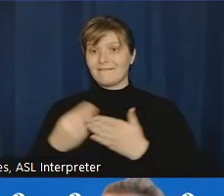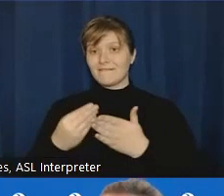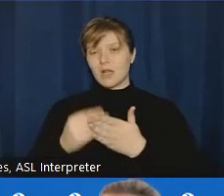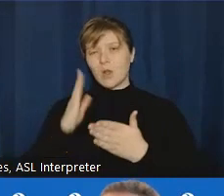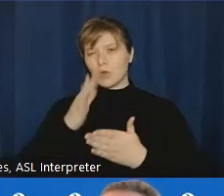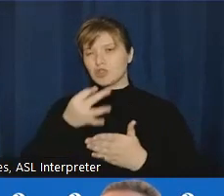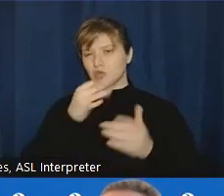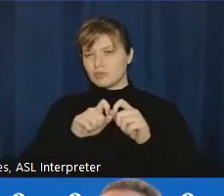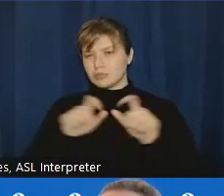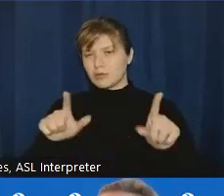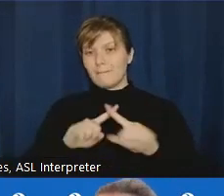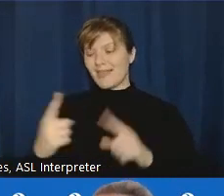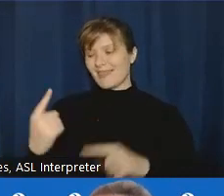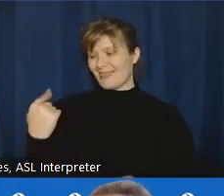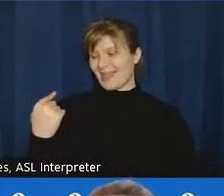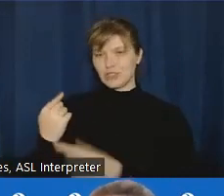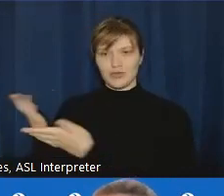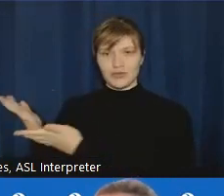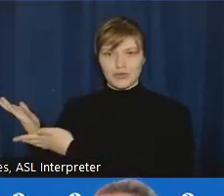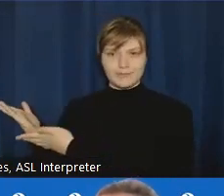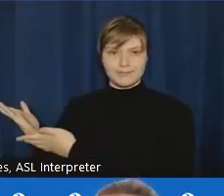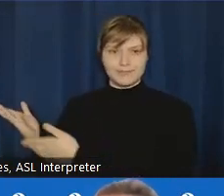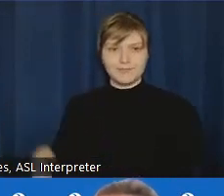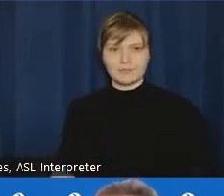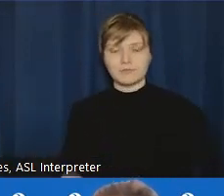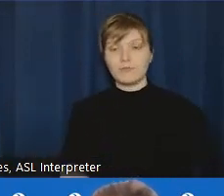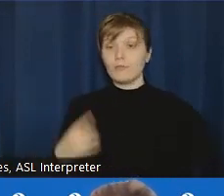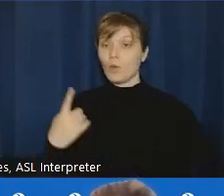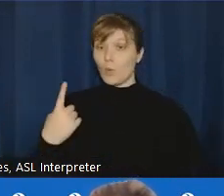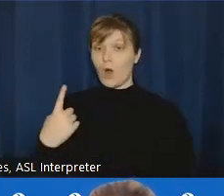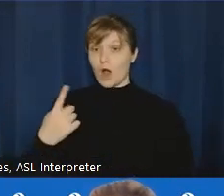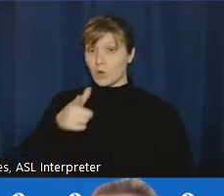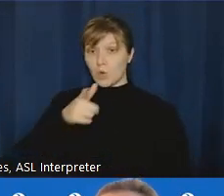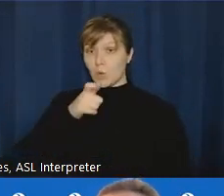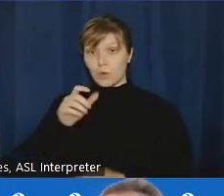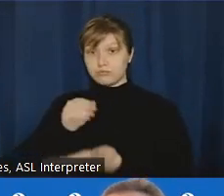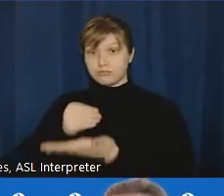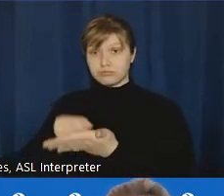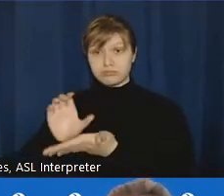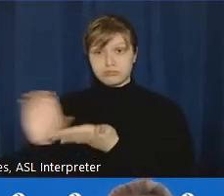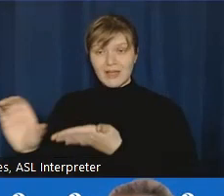just published. One of them went to a rural part of Tennessee, upper Cumberland region,